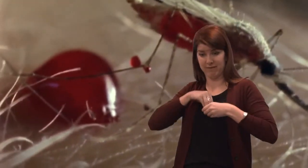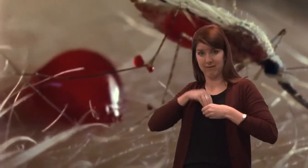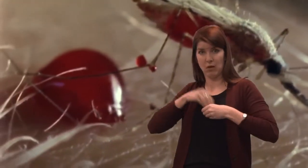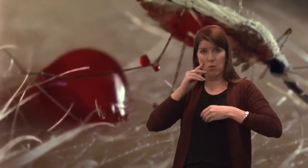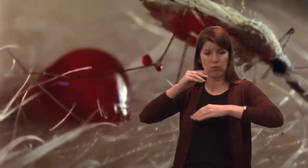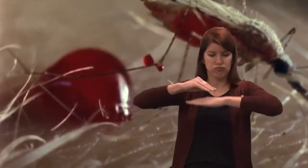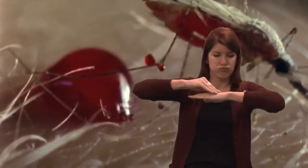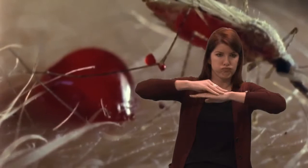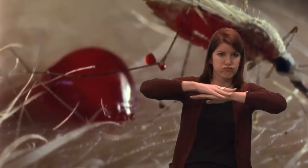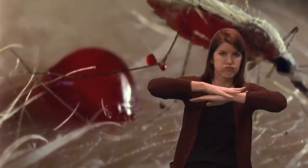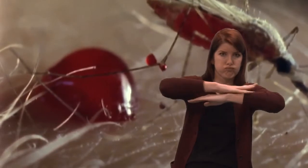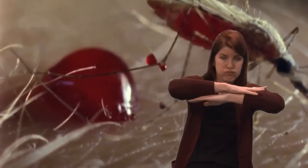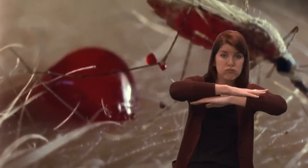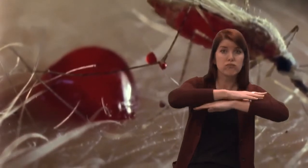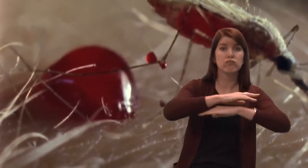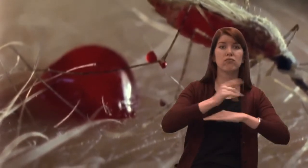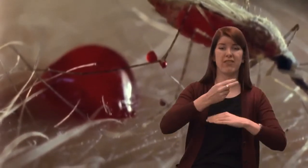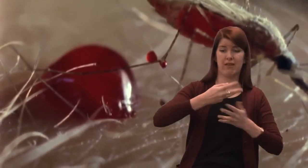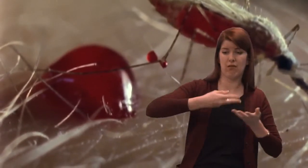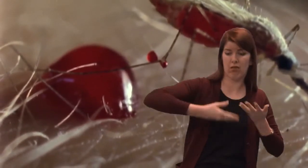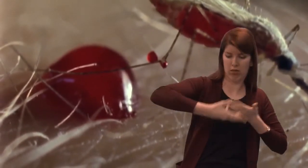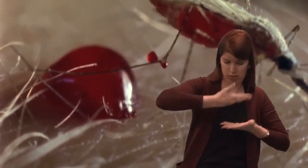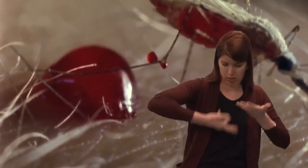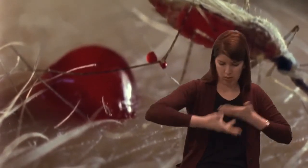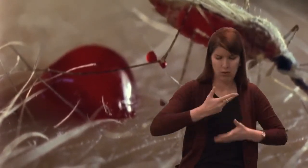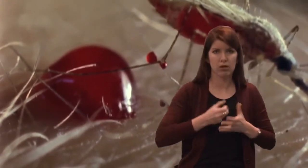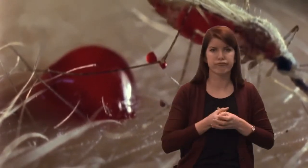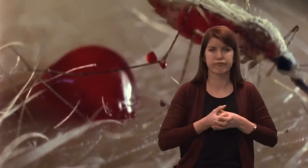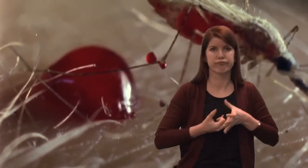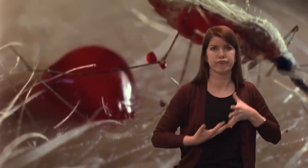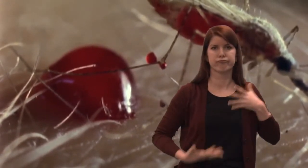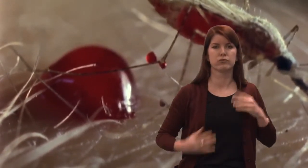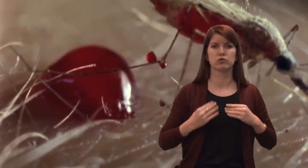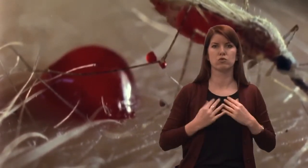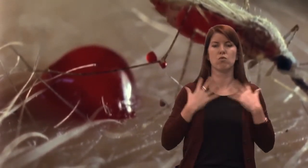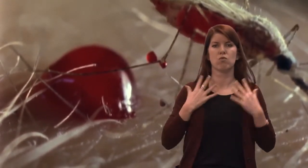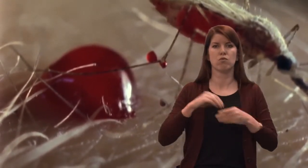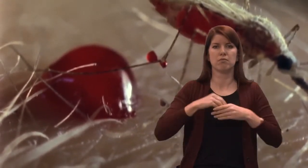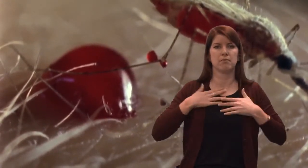once the diseases are in the blood, then they can multiply and actually cause the disease.